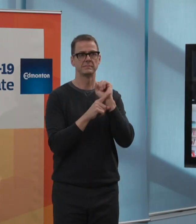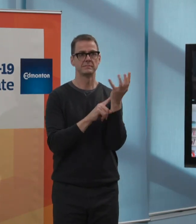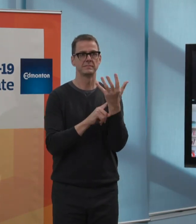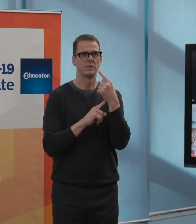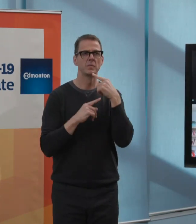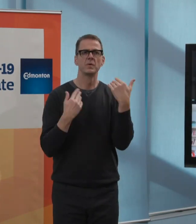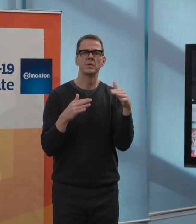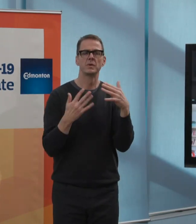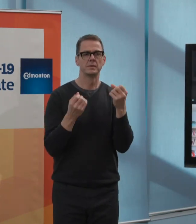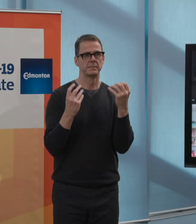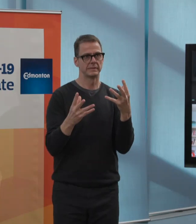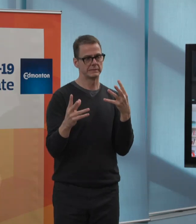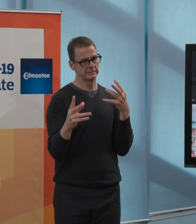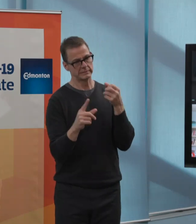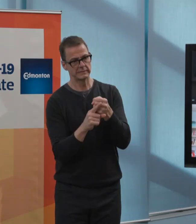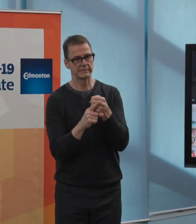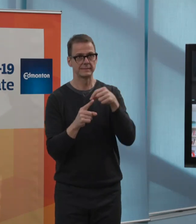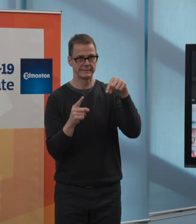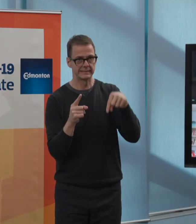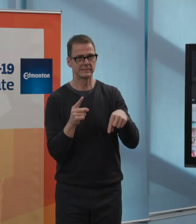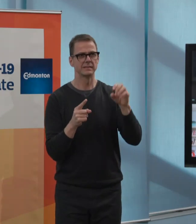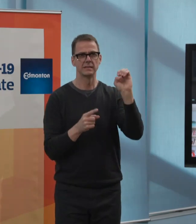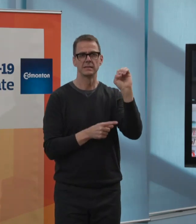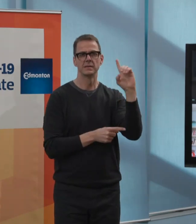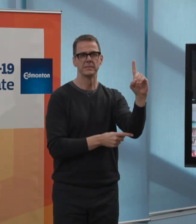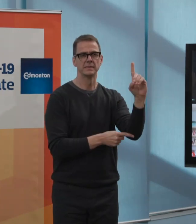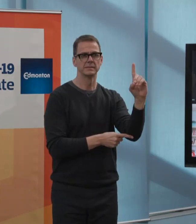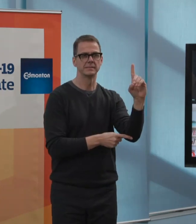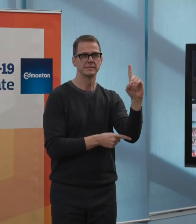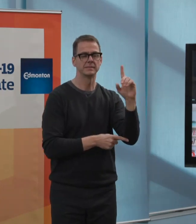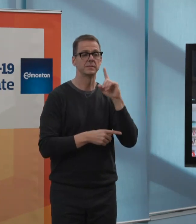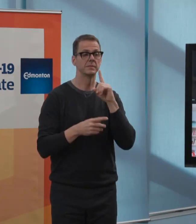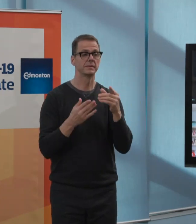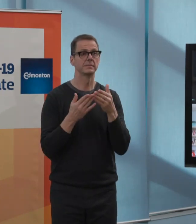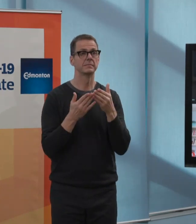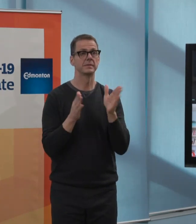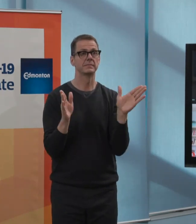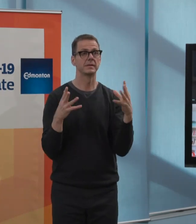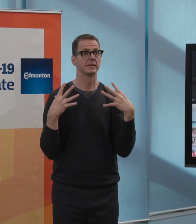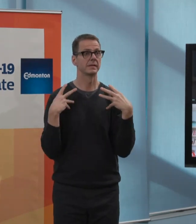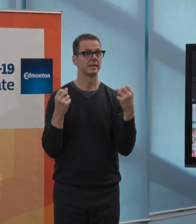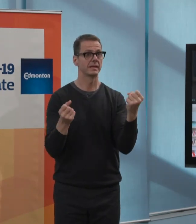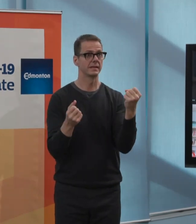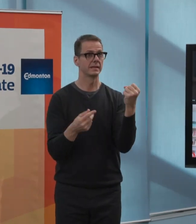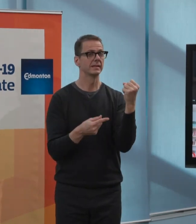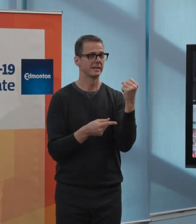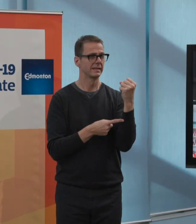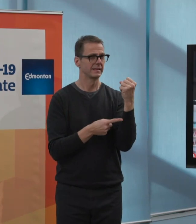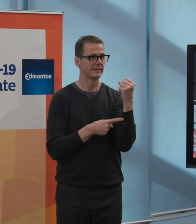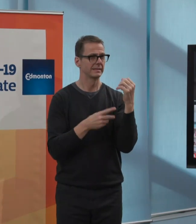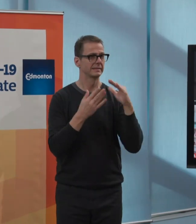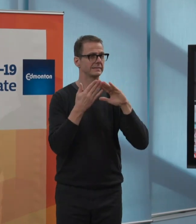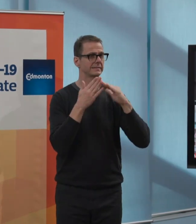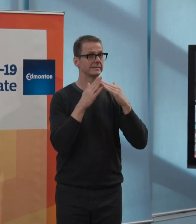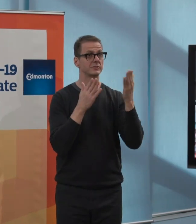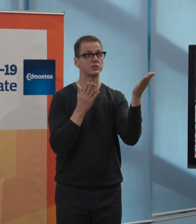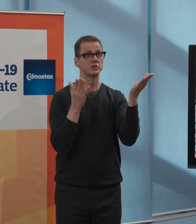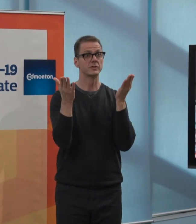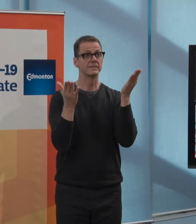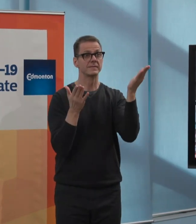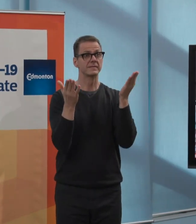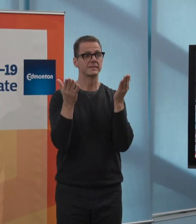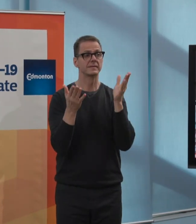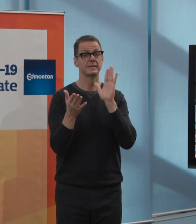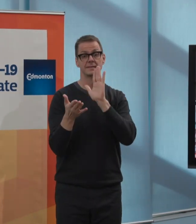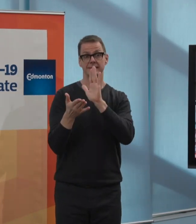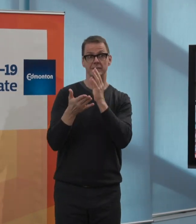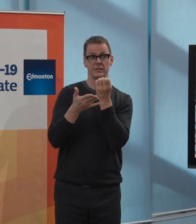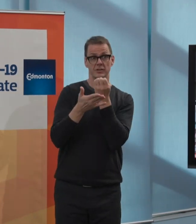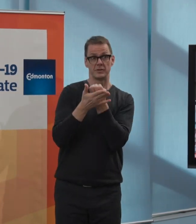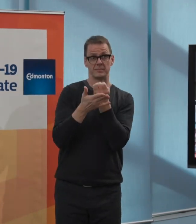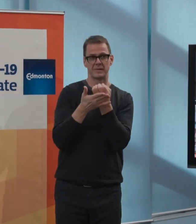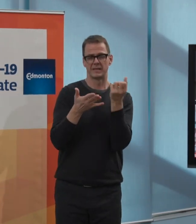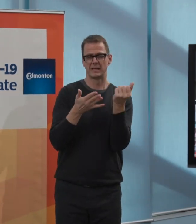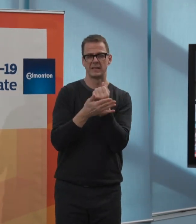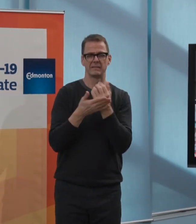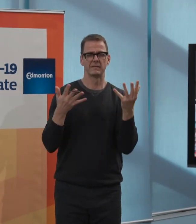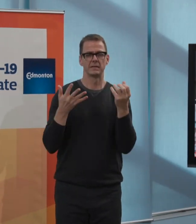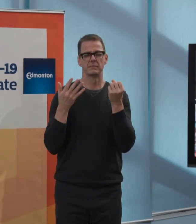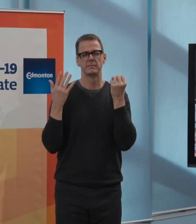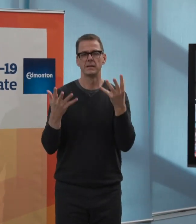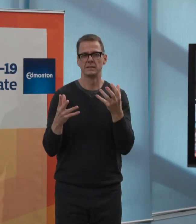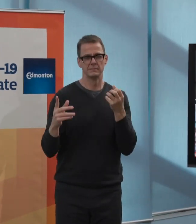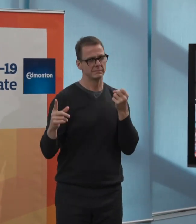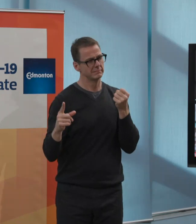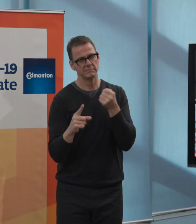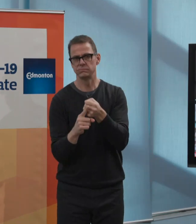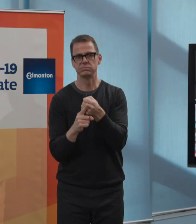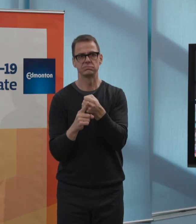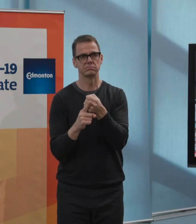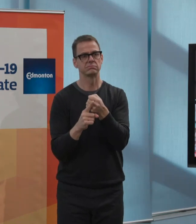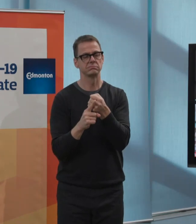public health city services and the economy today is it is having an impact